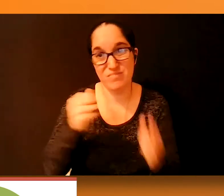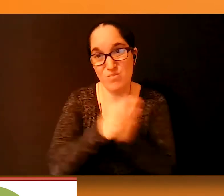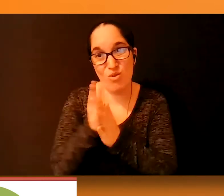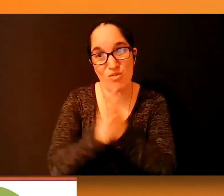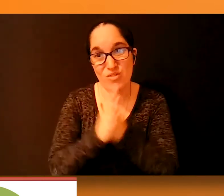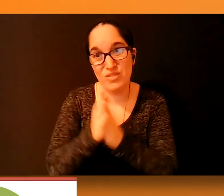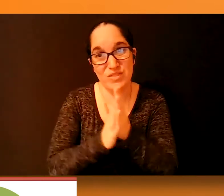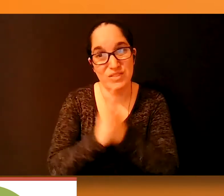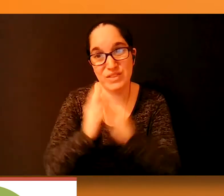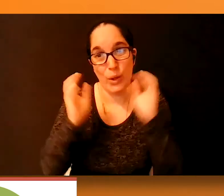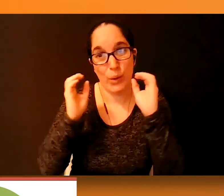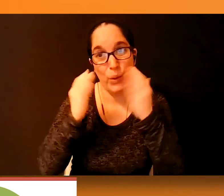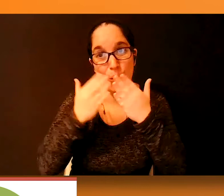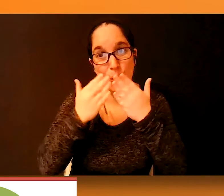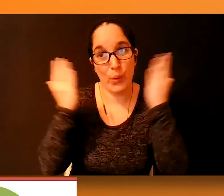some ways to keep them motivated.